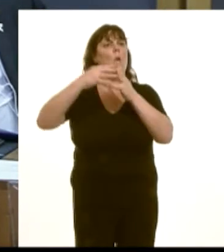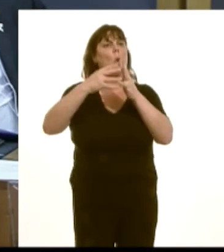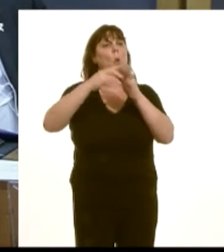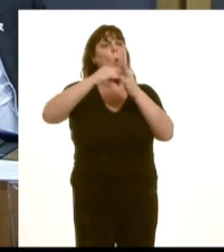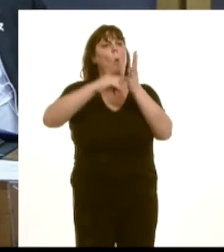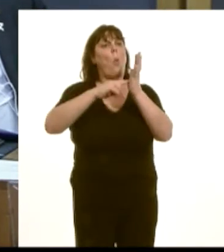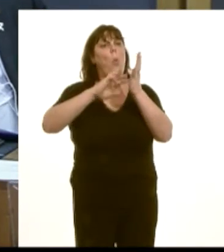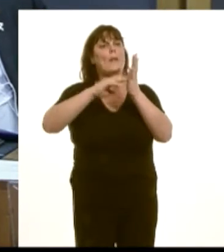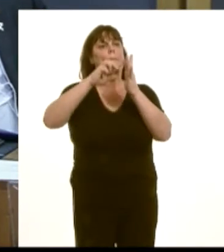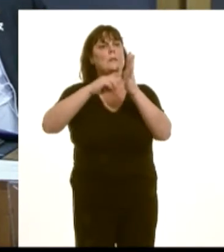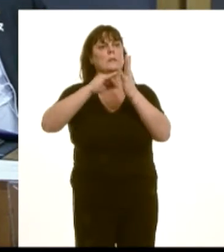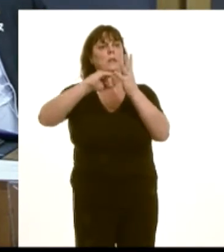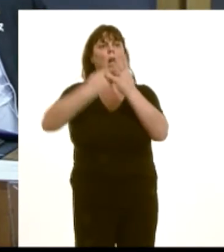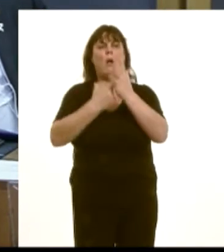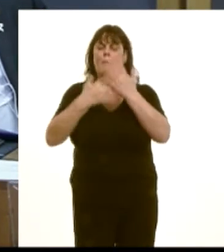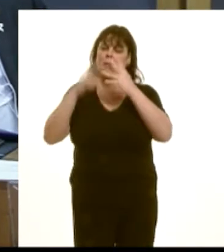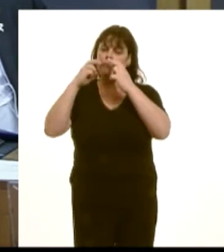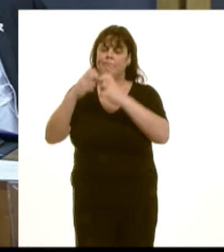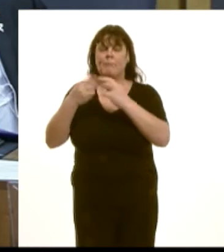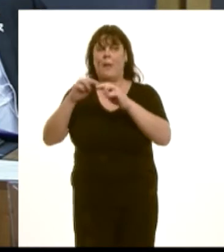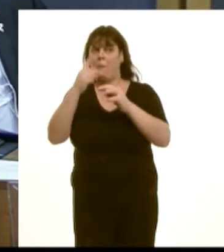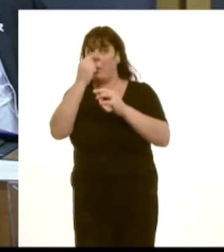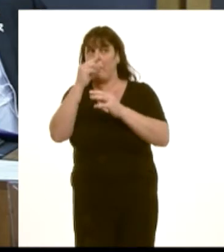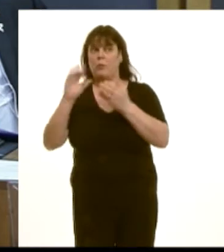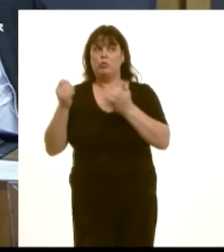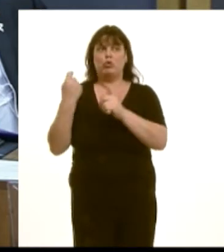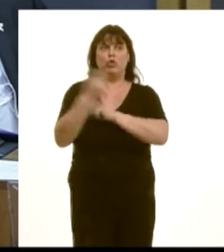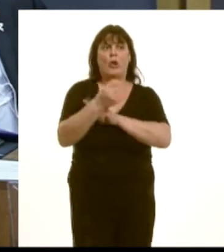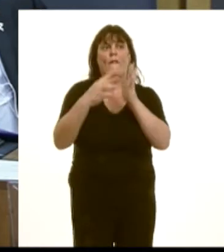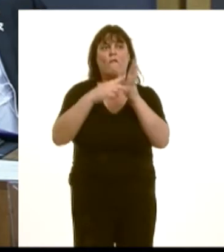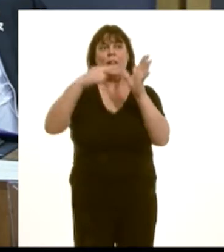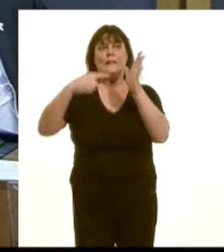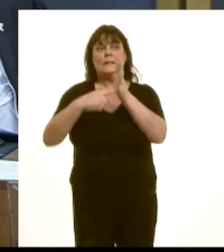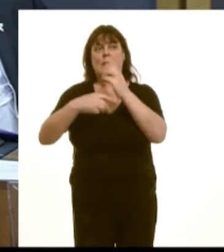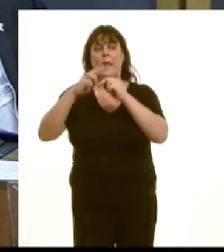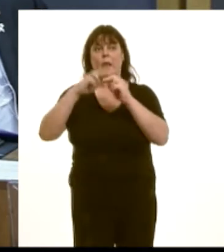and tourism businesses. The tourism industry has asked consistently for a cut in VAT in